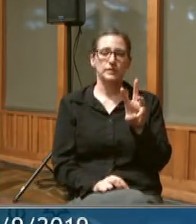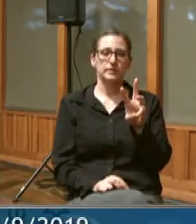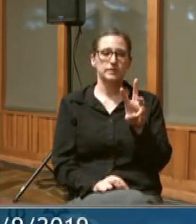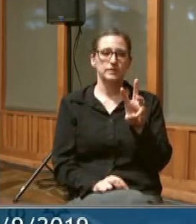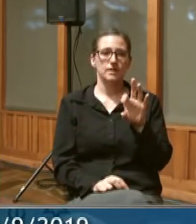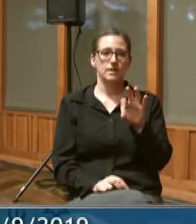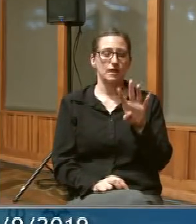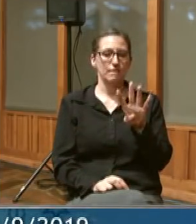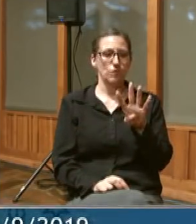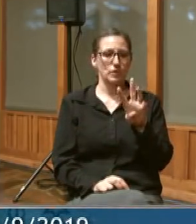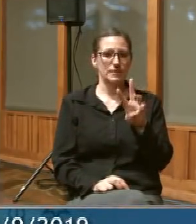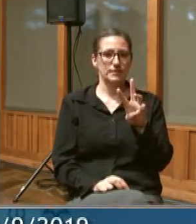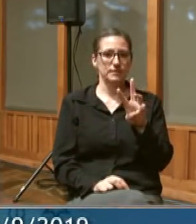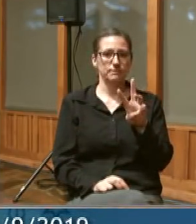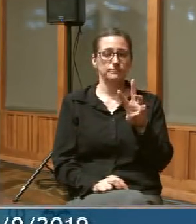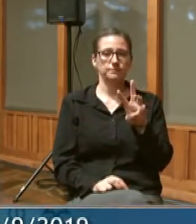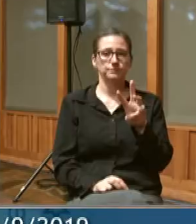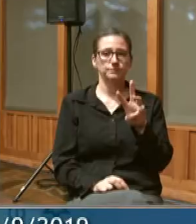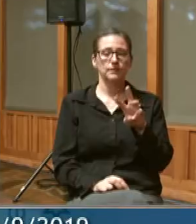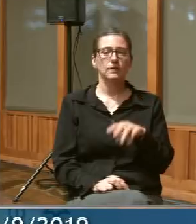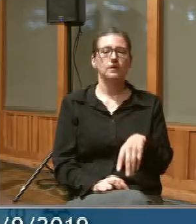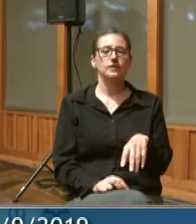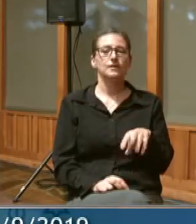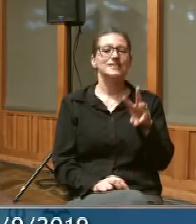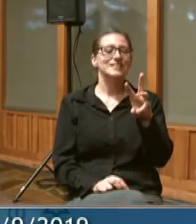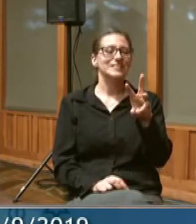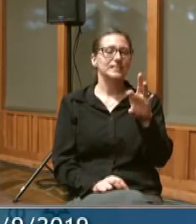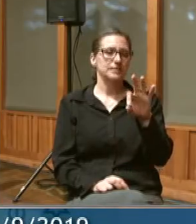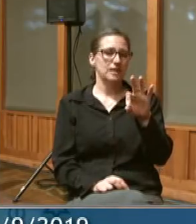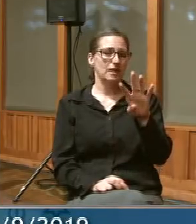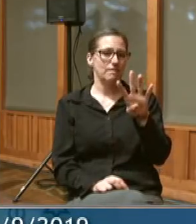THAT THE NEXT SIX FOR RIGHT THERE.